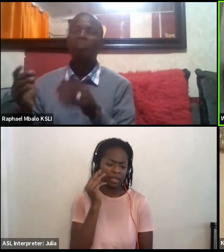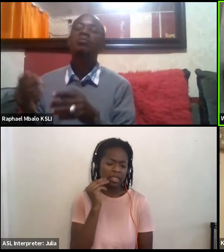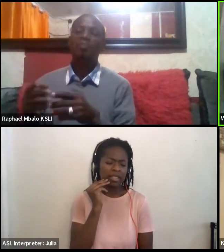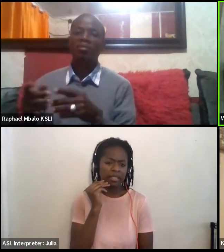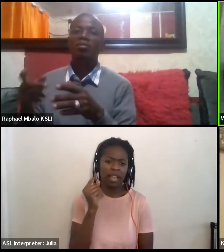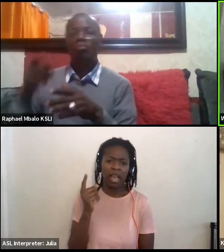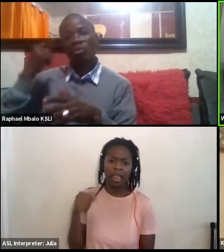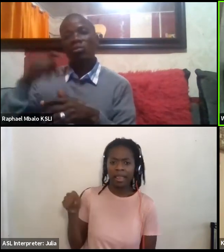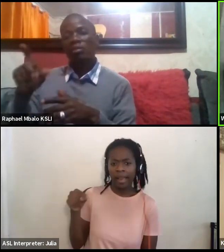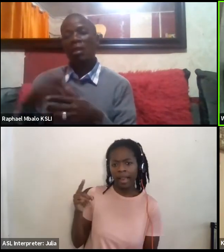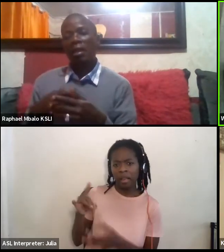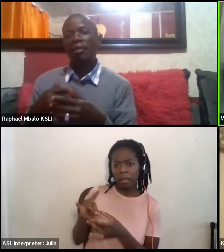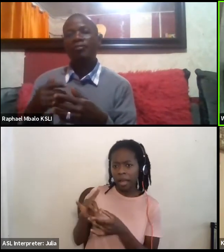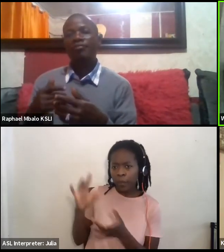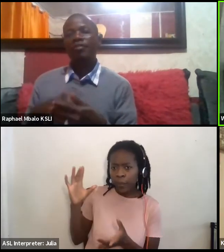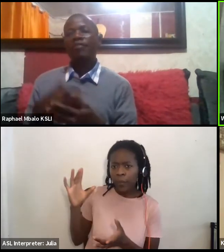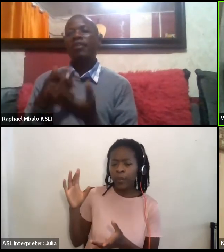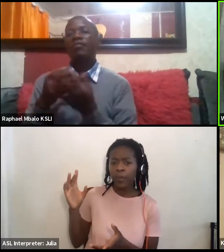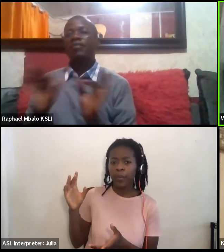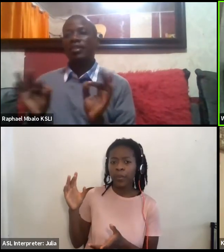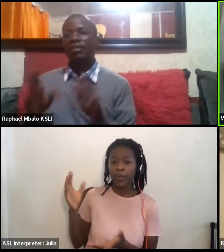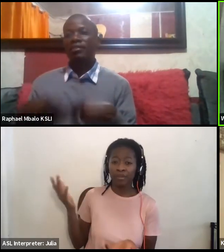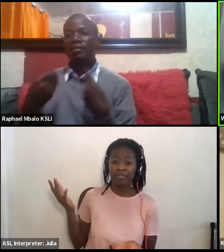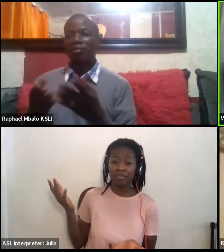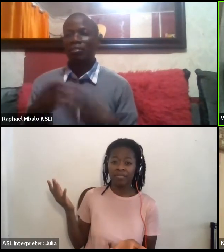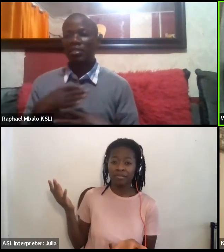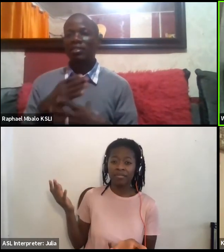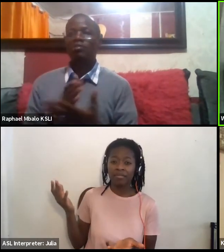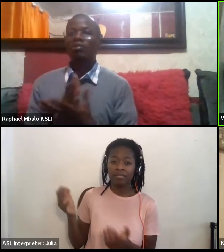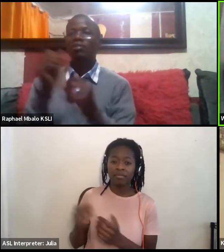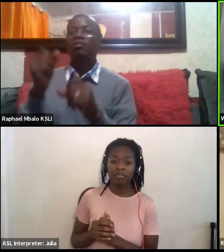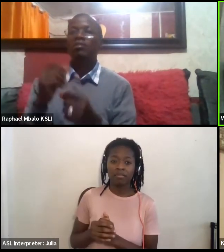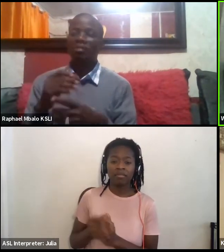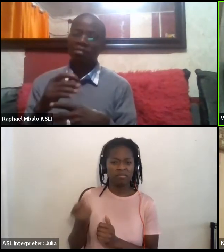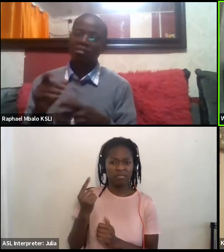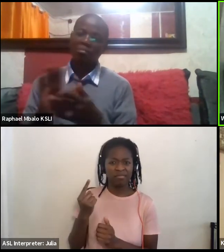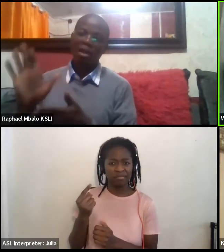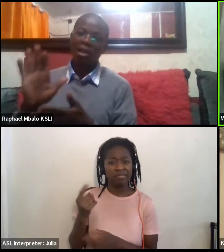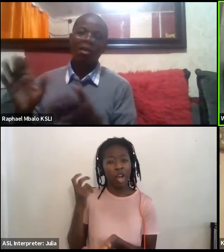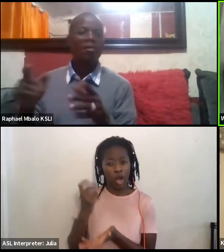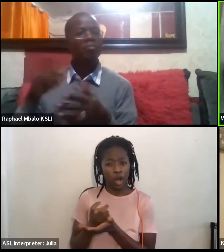And just that trust is hard to achieve, I'm not going to lie.